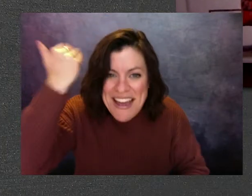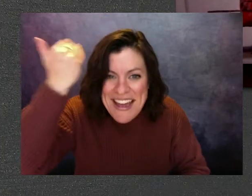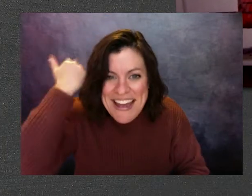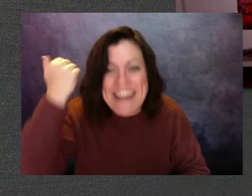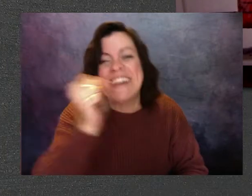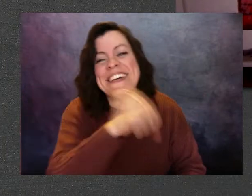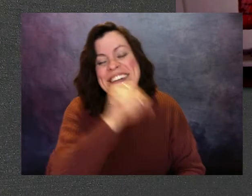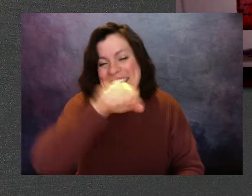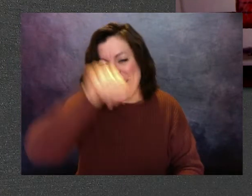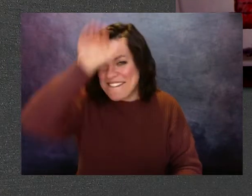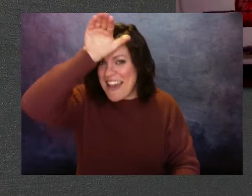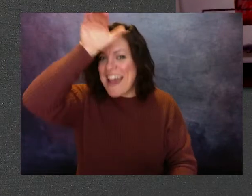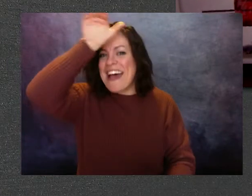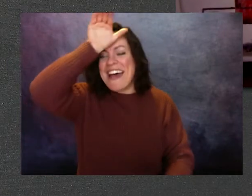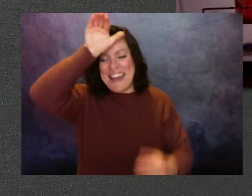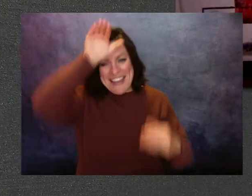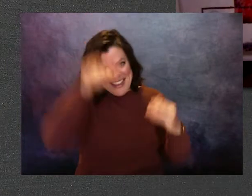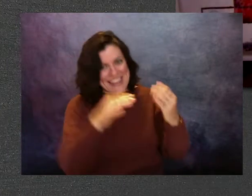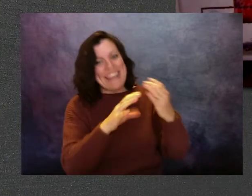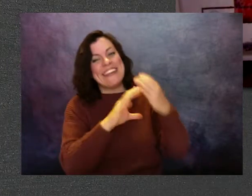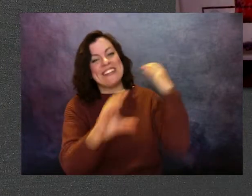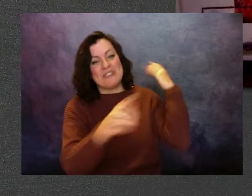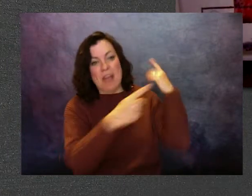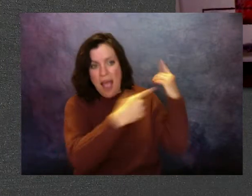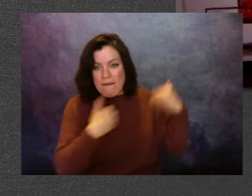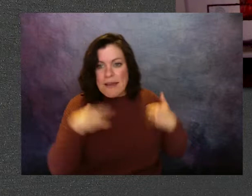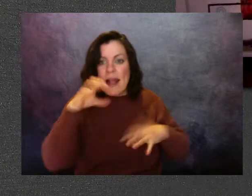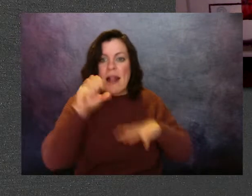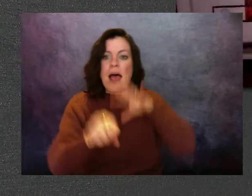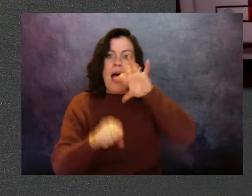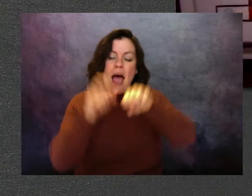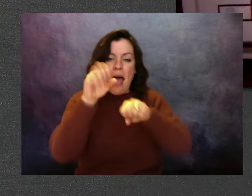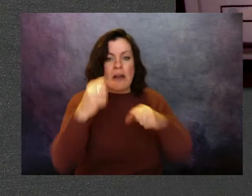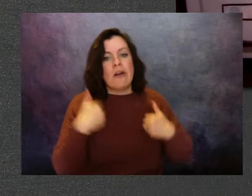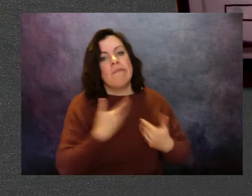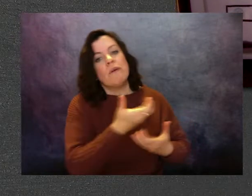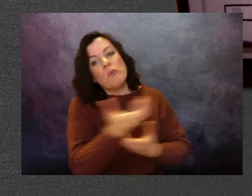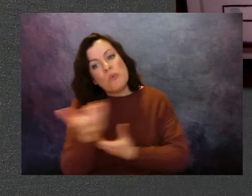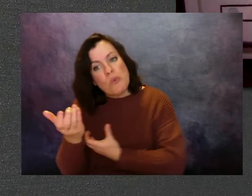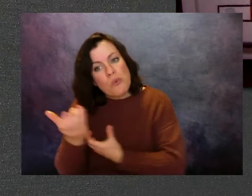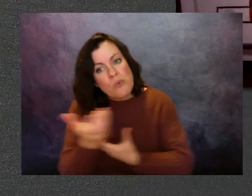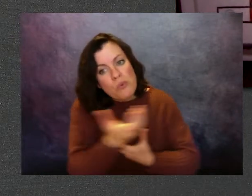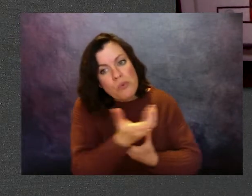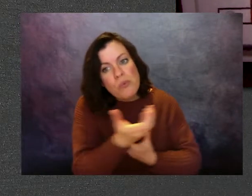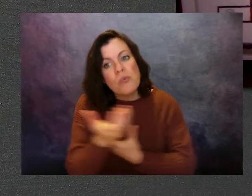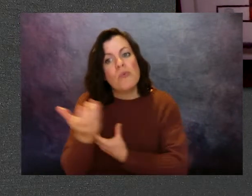You're right. I see a ladder on the firetruck, a hose, a fire extinguisher.